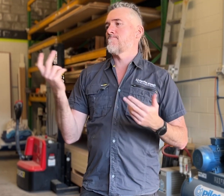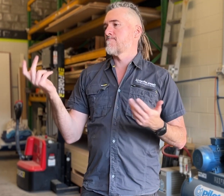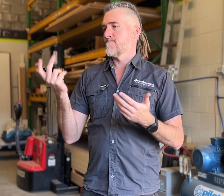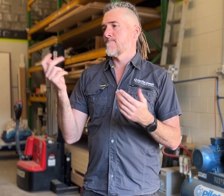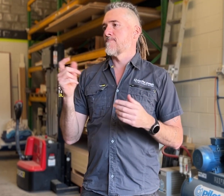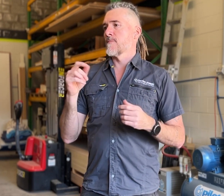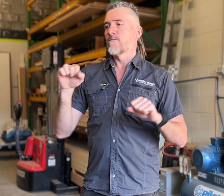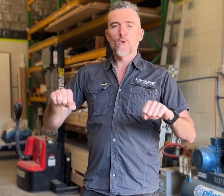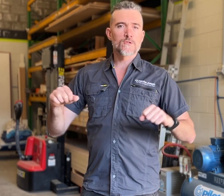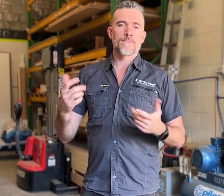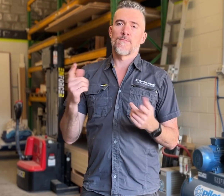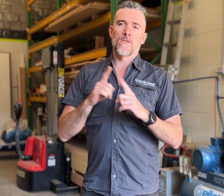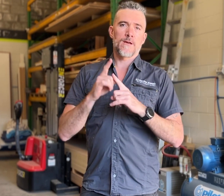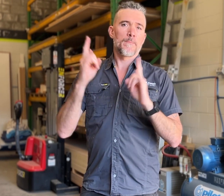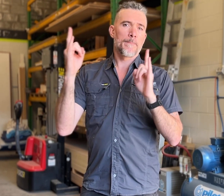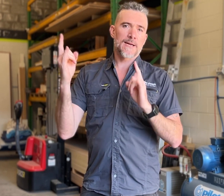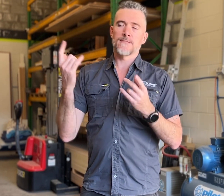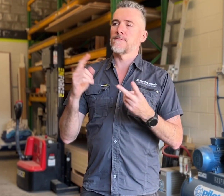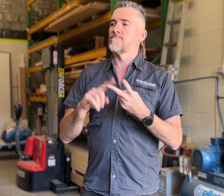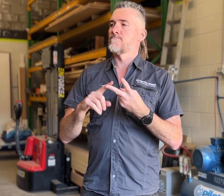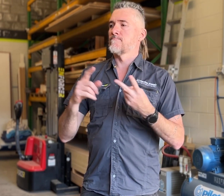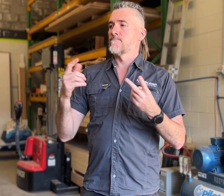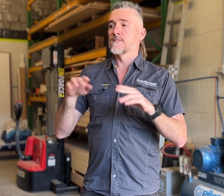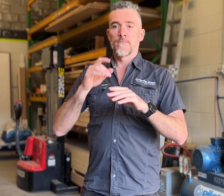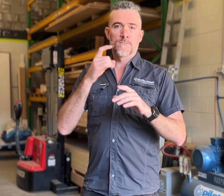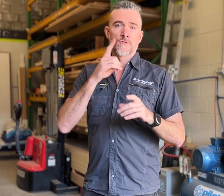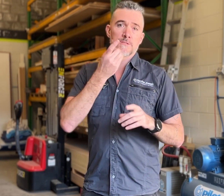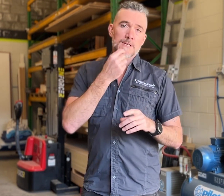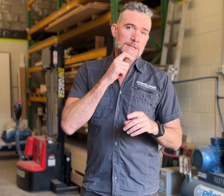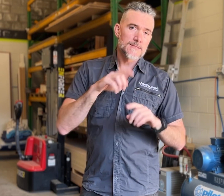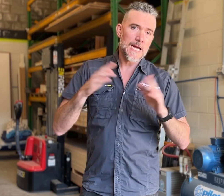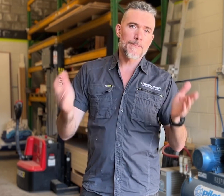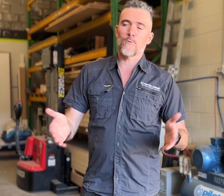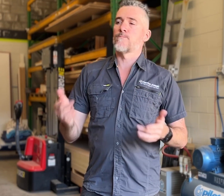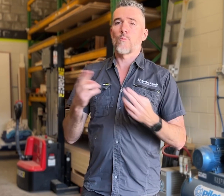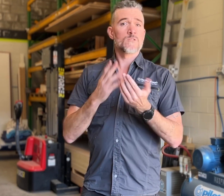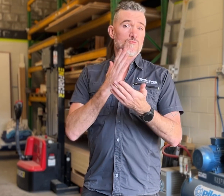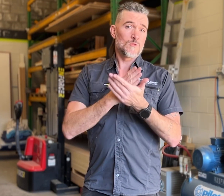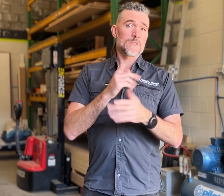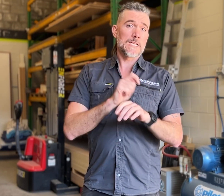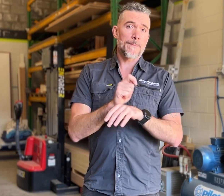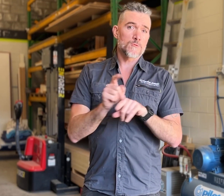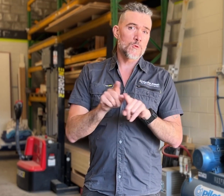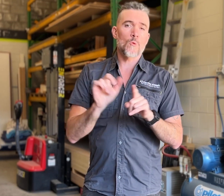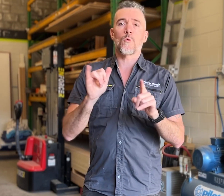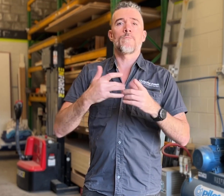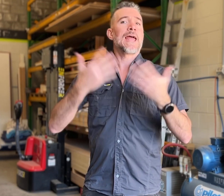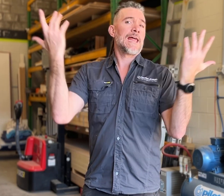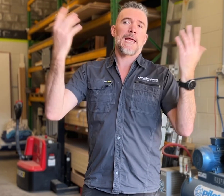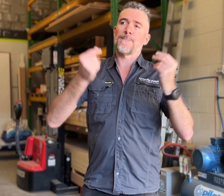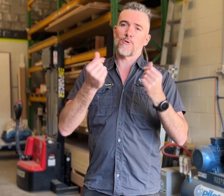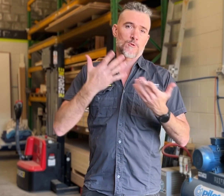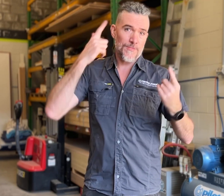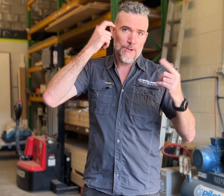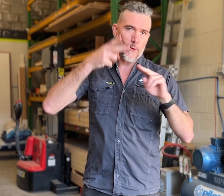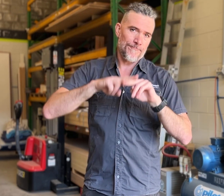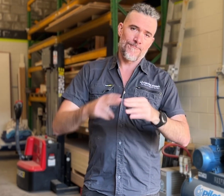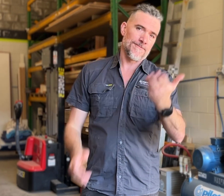For the joinery aspect, it’s making furniture like beds, dining tables. I can use timber or any material that you can think of.